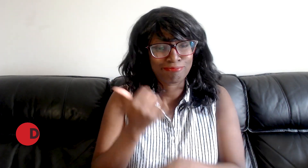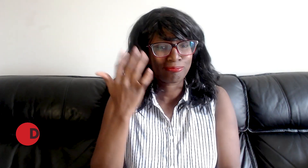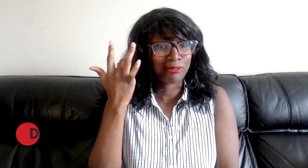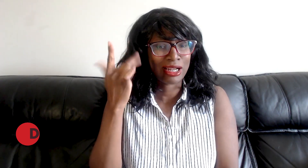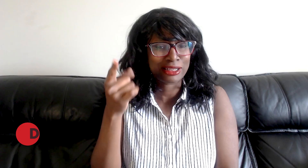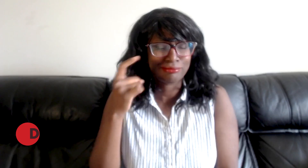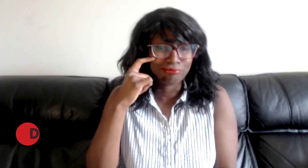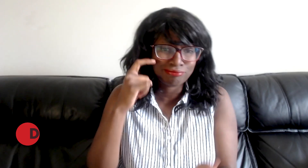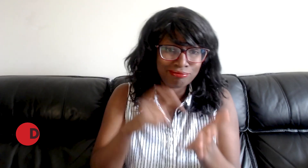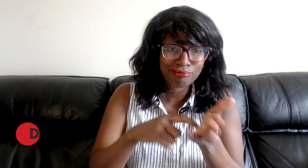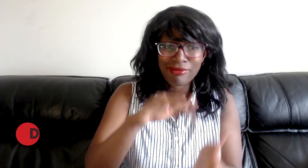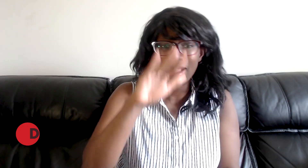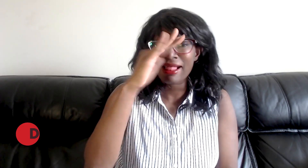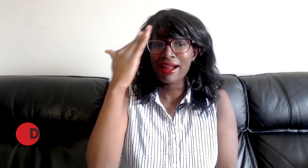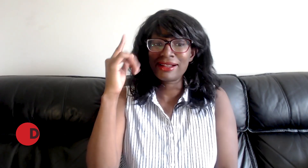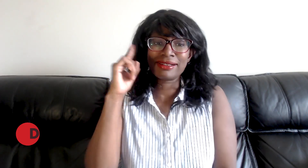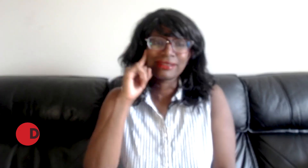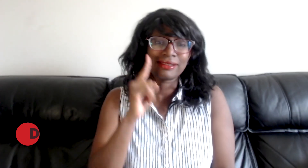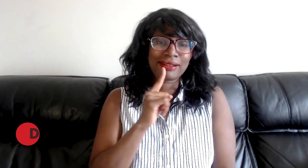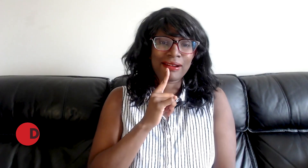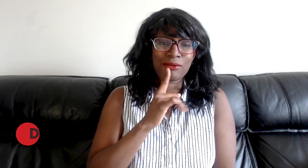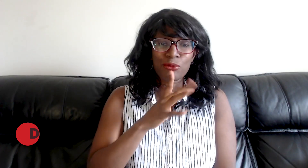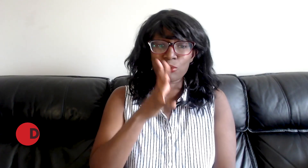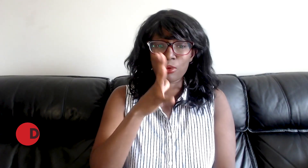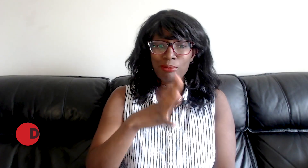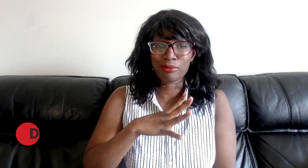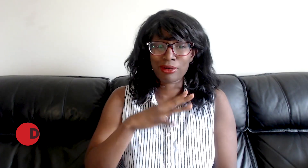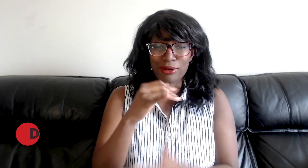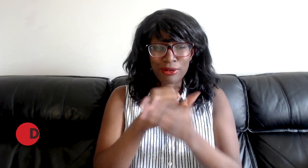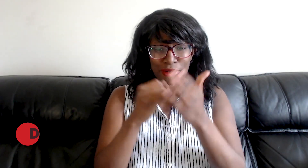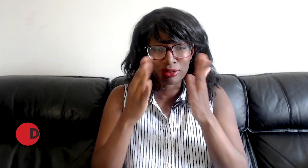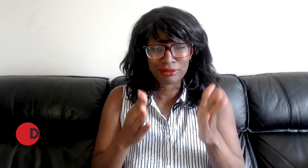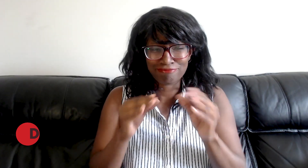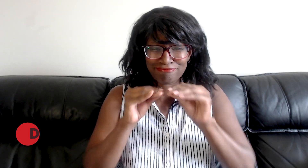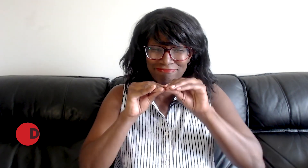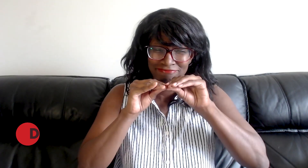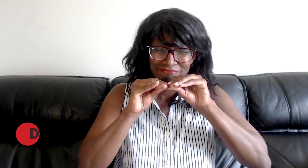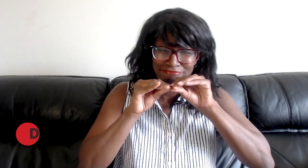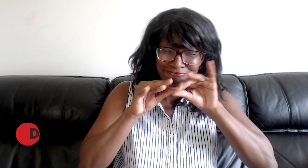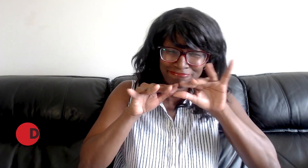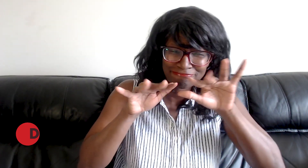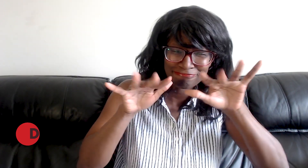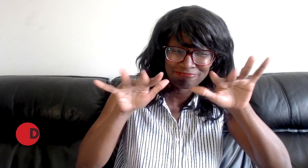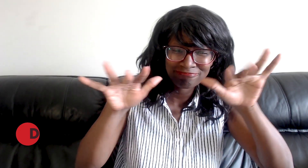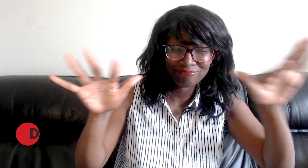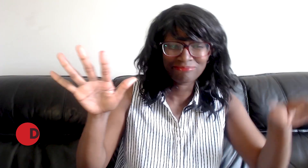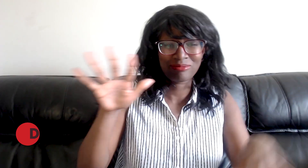She noticed the lack of Deaf Black women artists representation